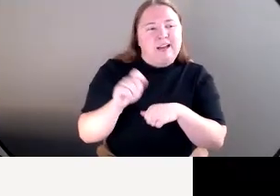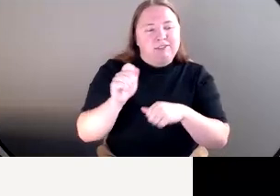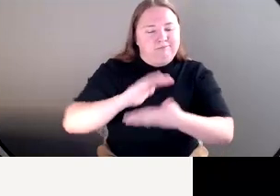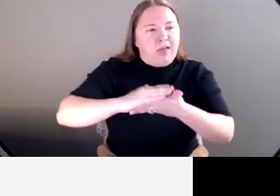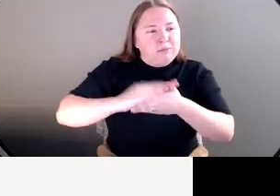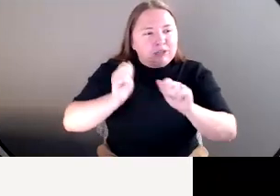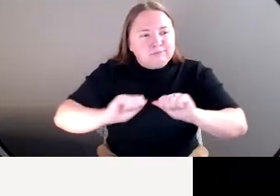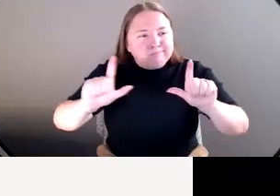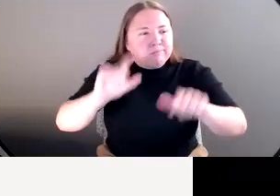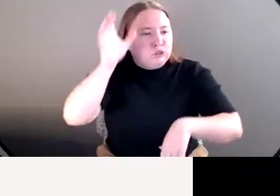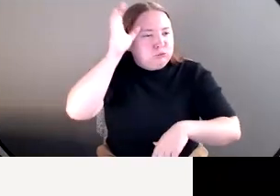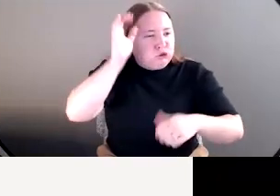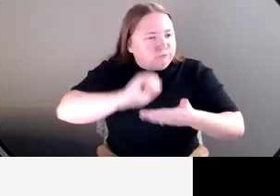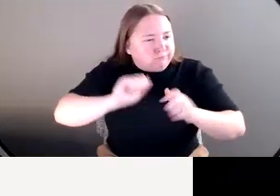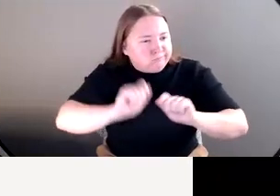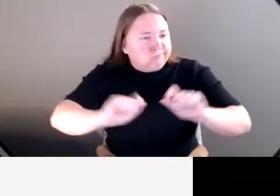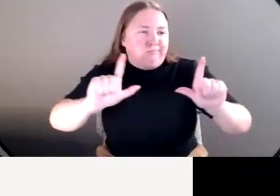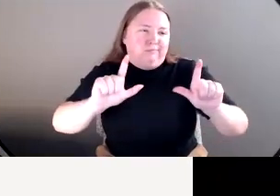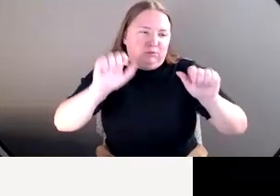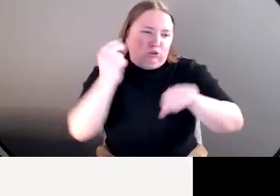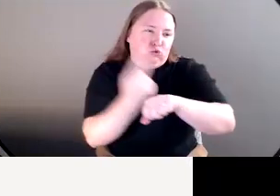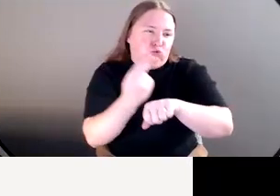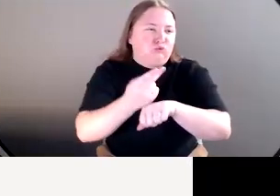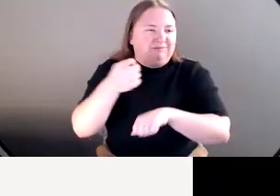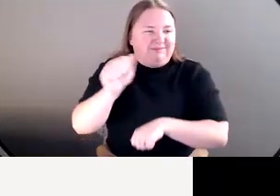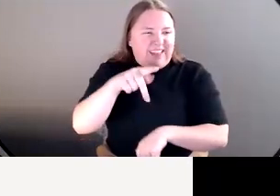or desktop to be able to use this feature.